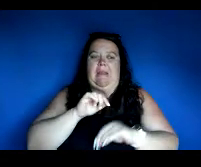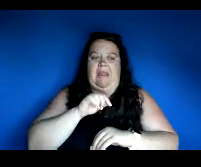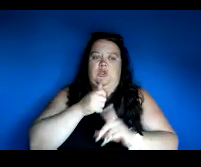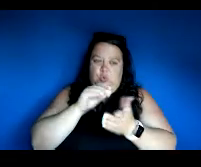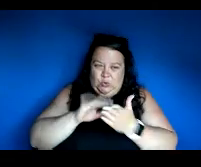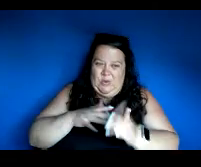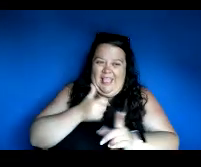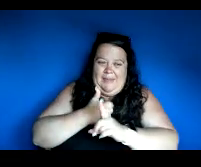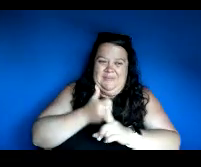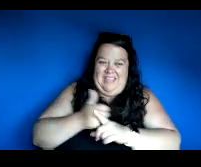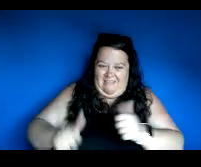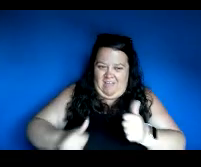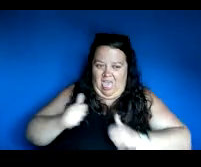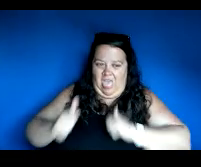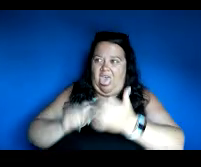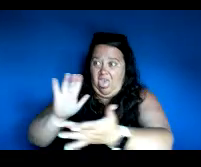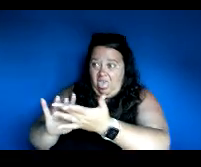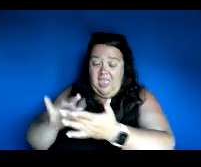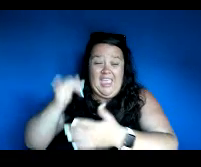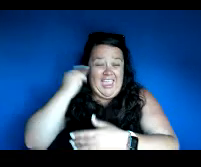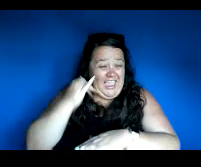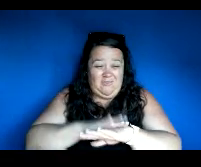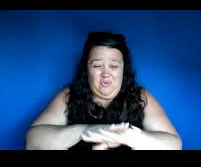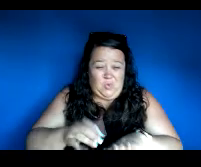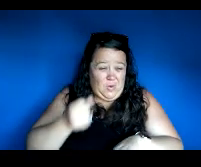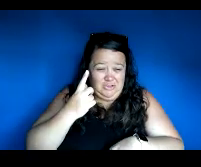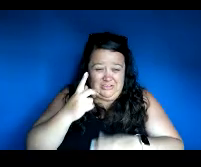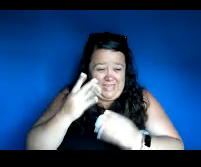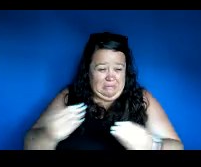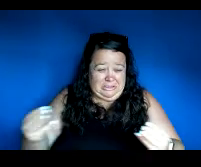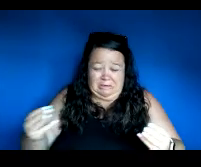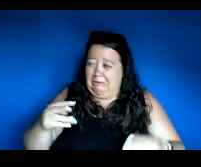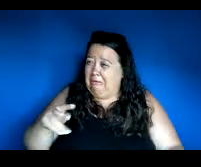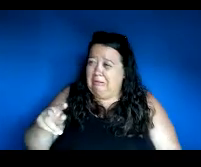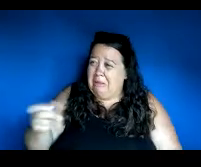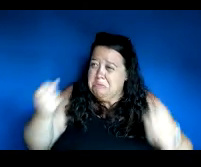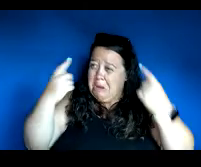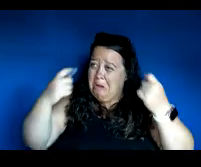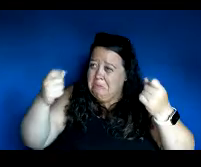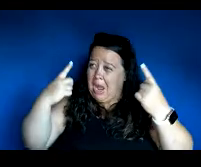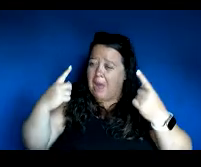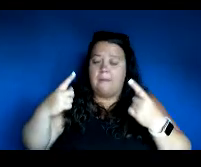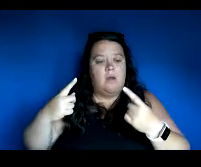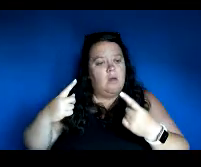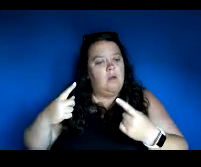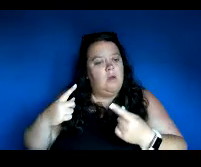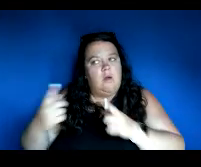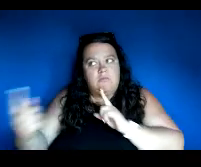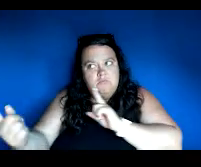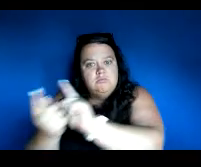If you're not understanding material, really important that you talk with your professor about that and let them know, if there are teaching available,